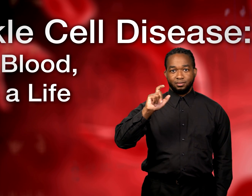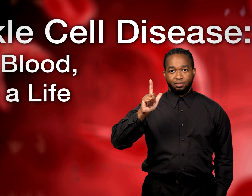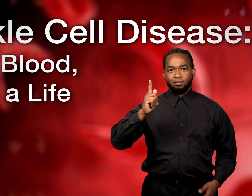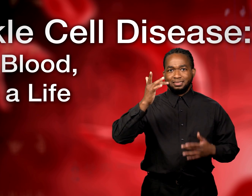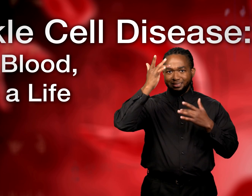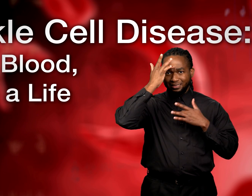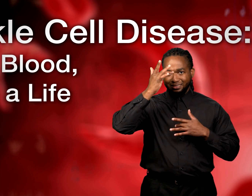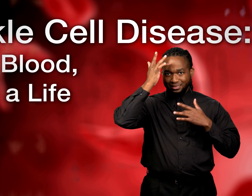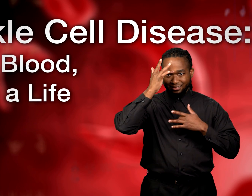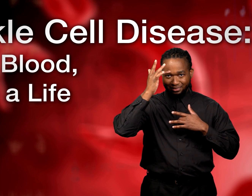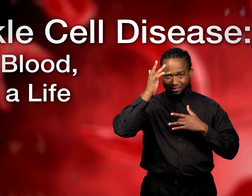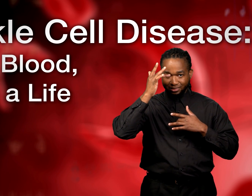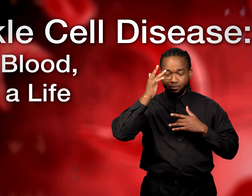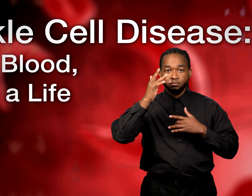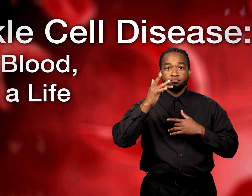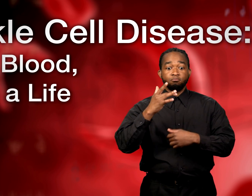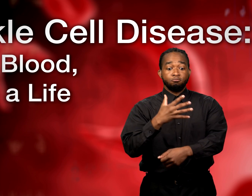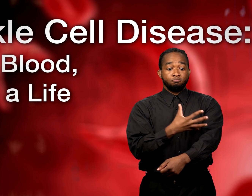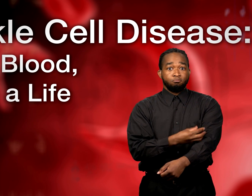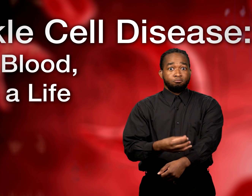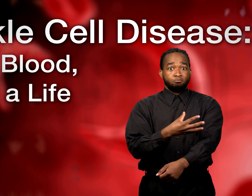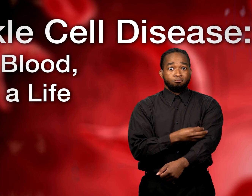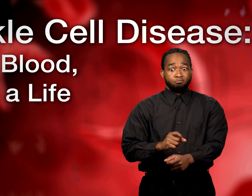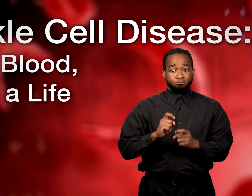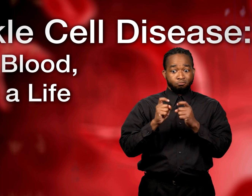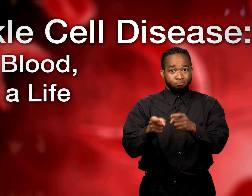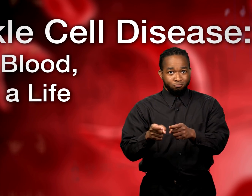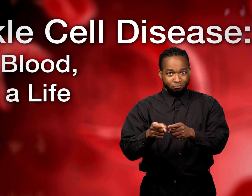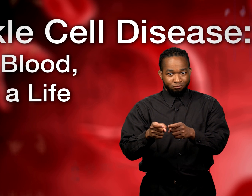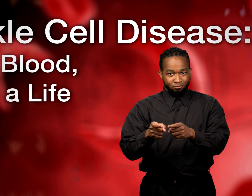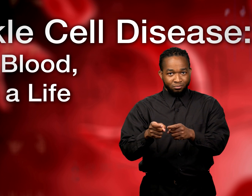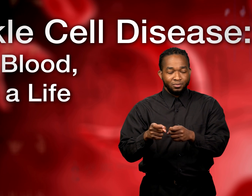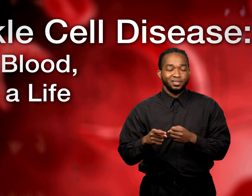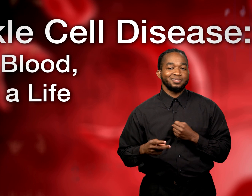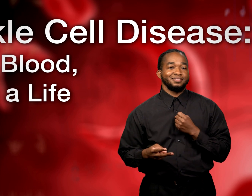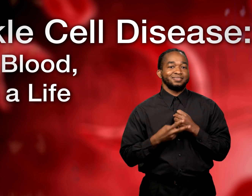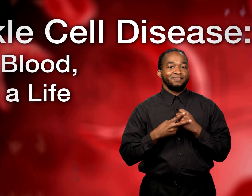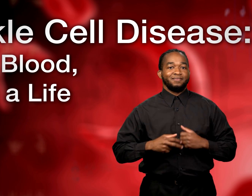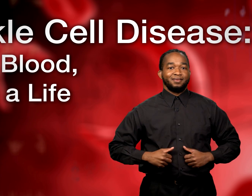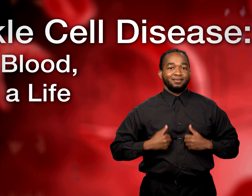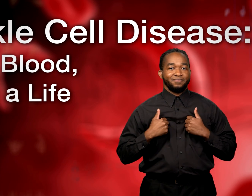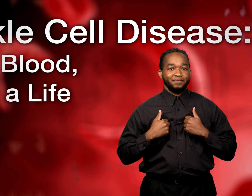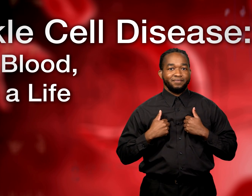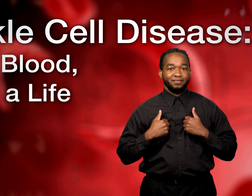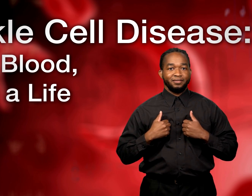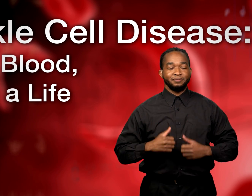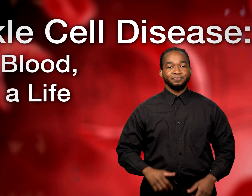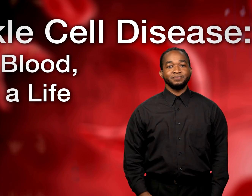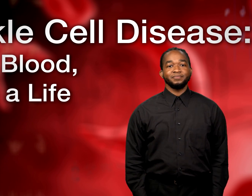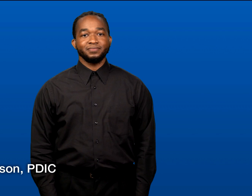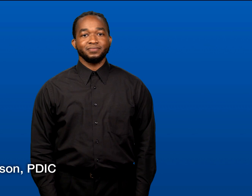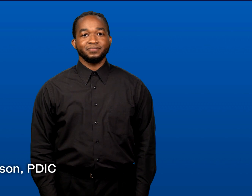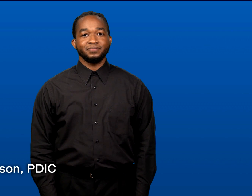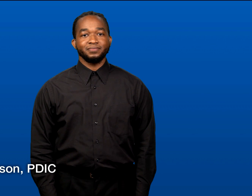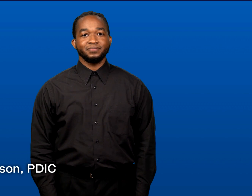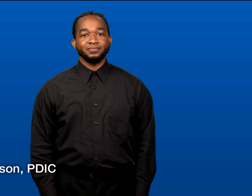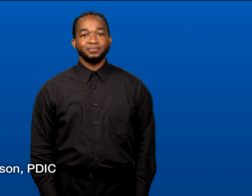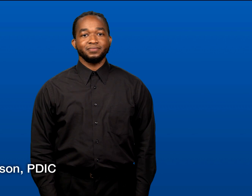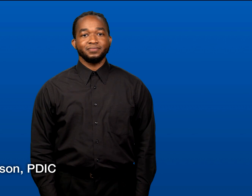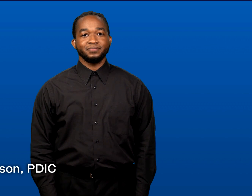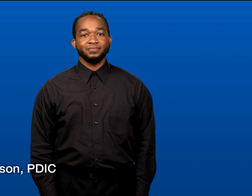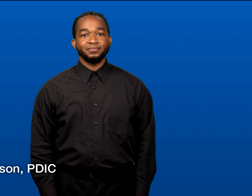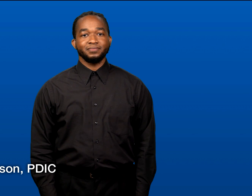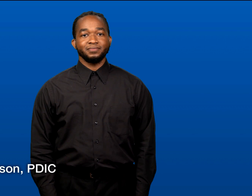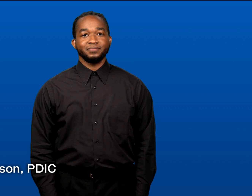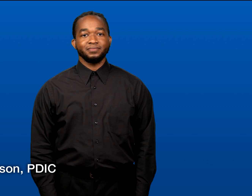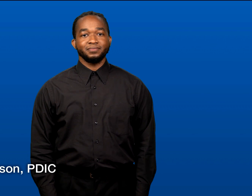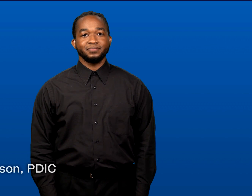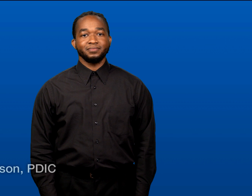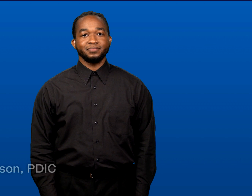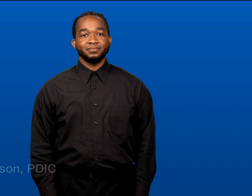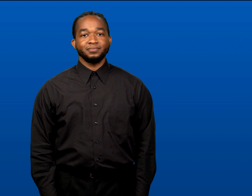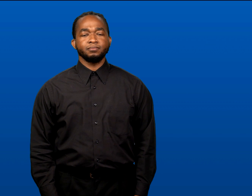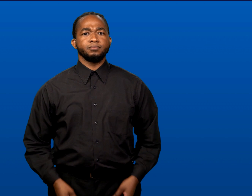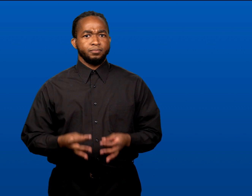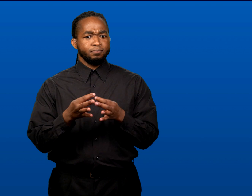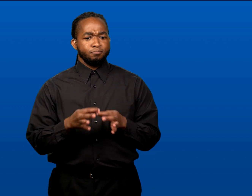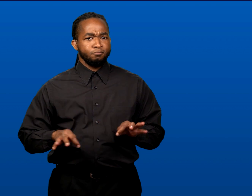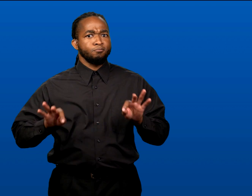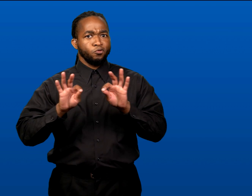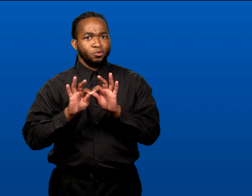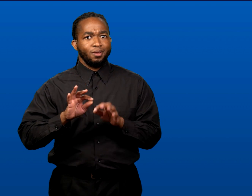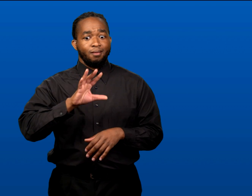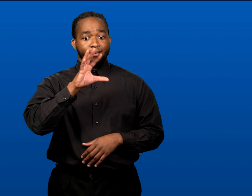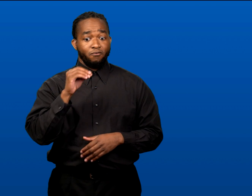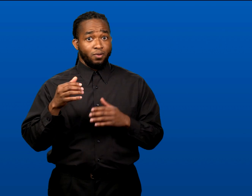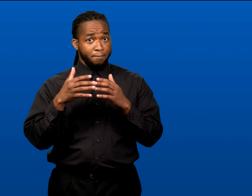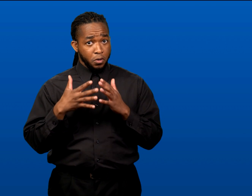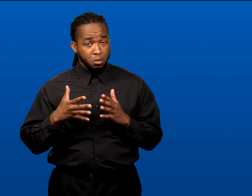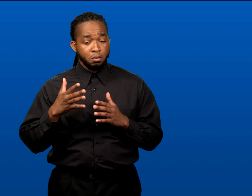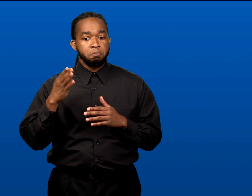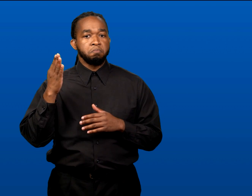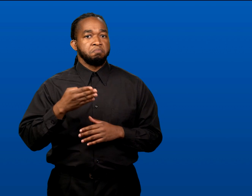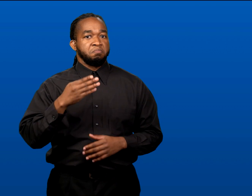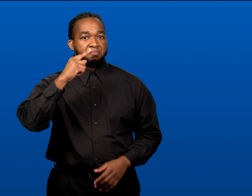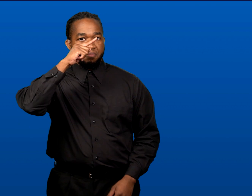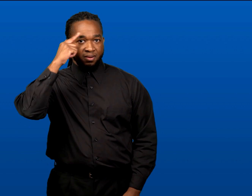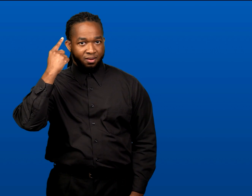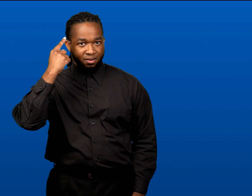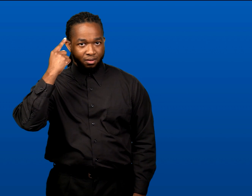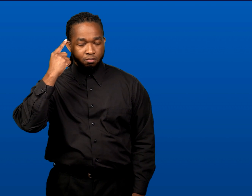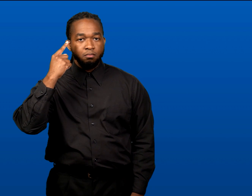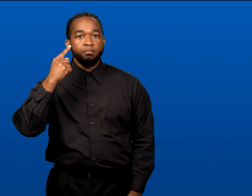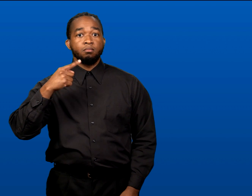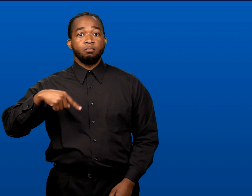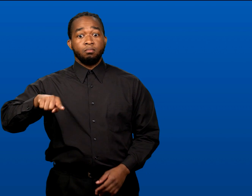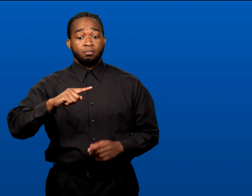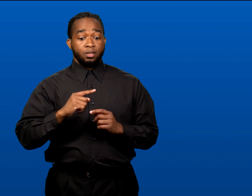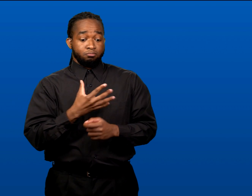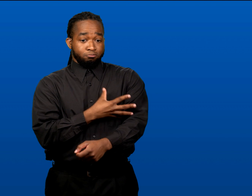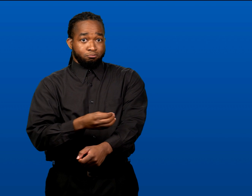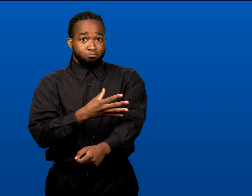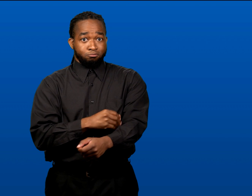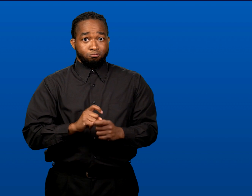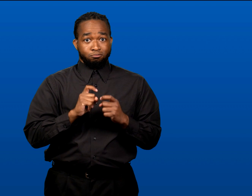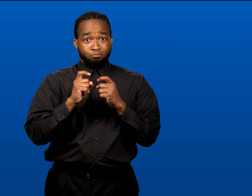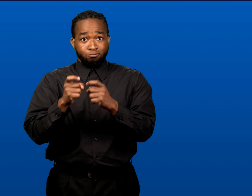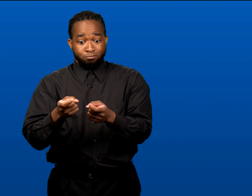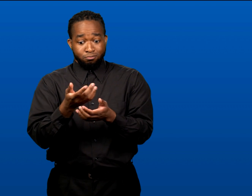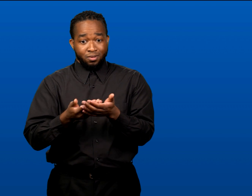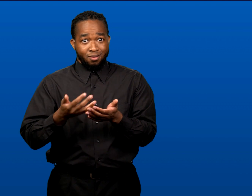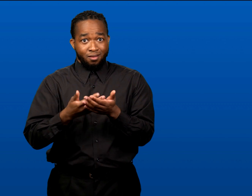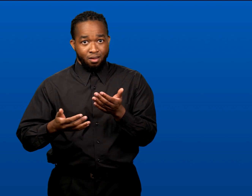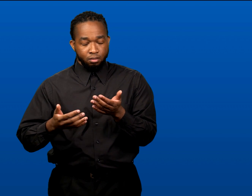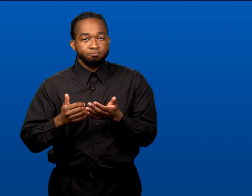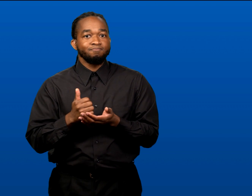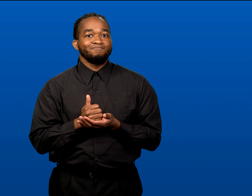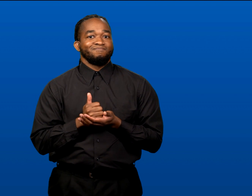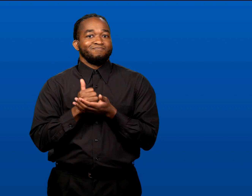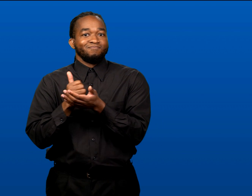Sickle Cell Disease: Give Blood, Save a Life. It's important for Blacks to give blood to